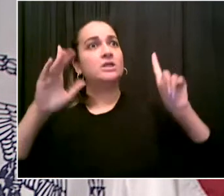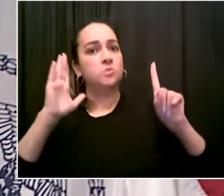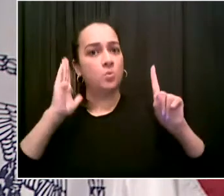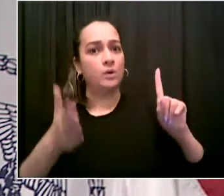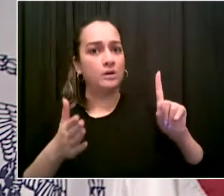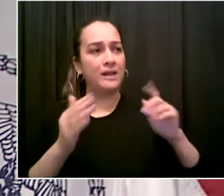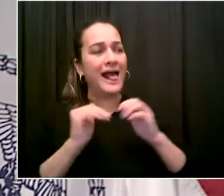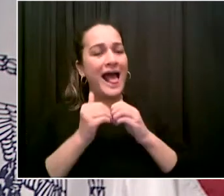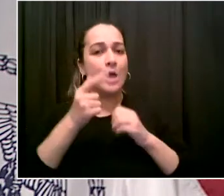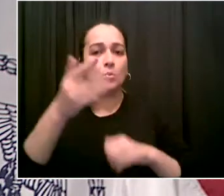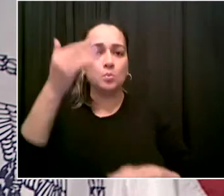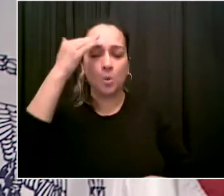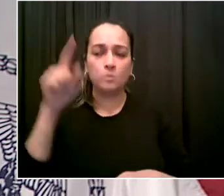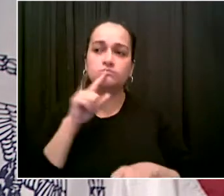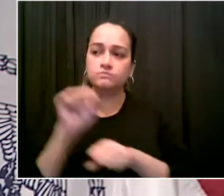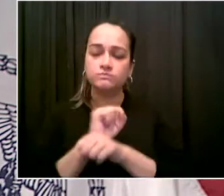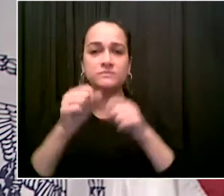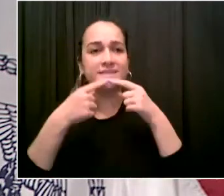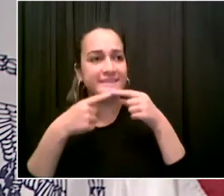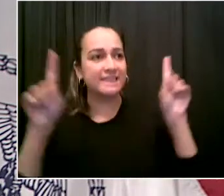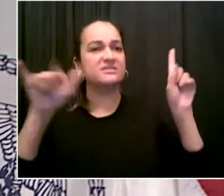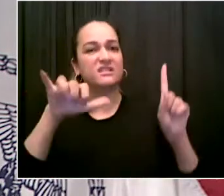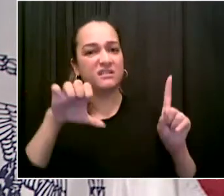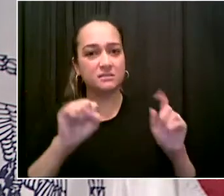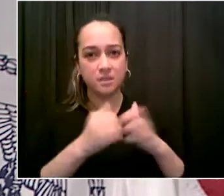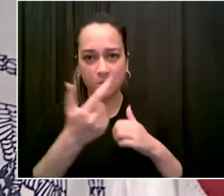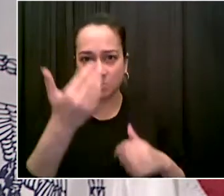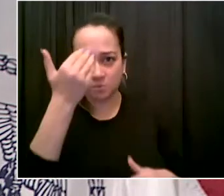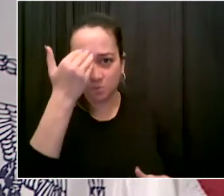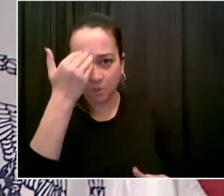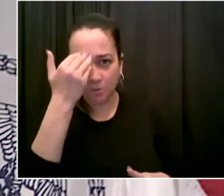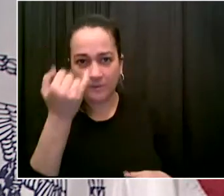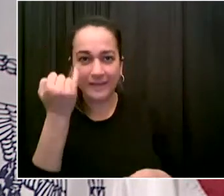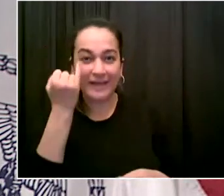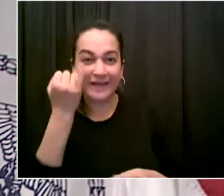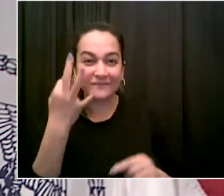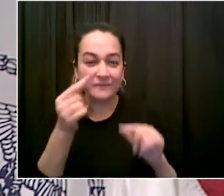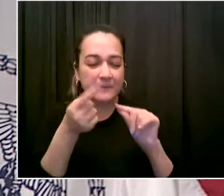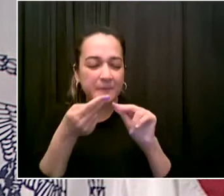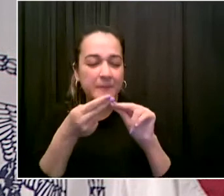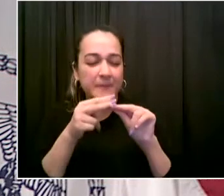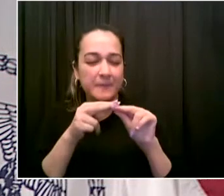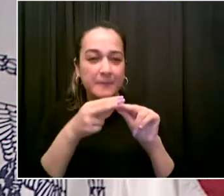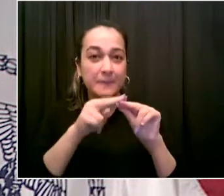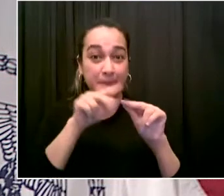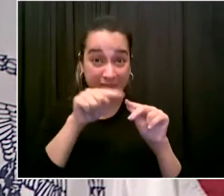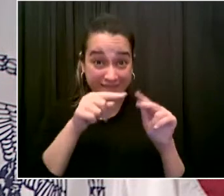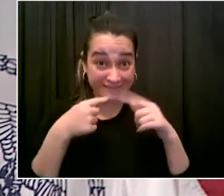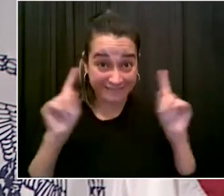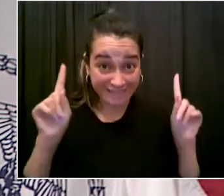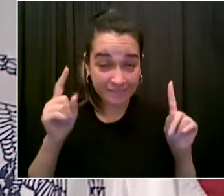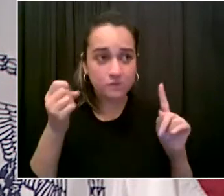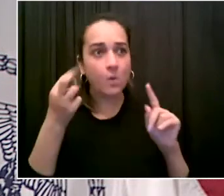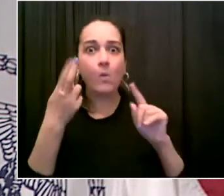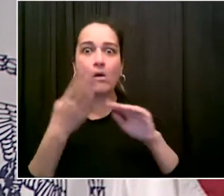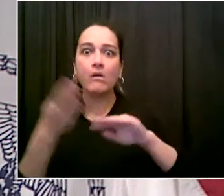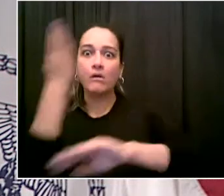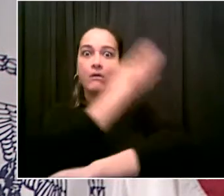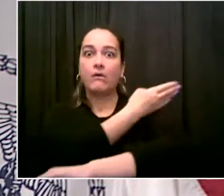UP, WHAT IS YOUR METRIC FOR SUCCESS? INCREASE OF SHOOTINGS ONLY